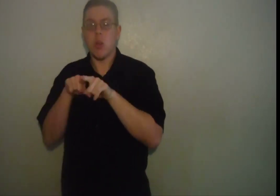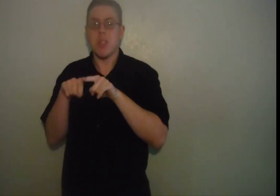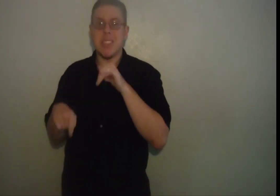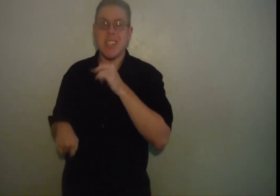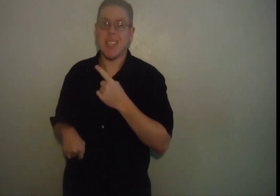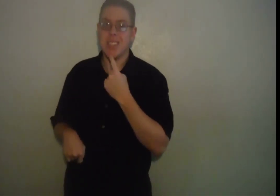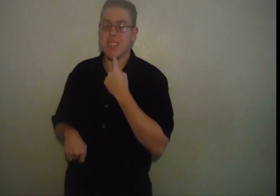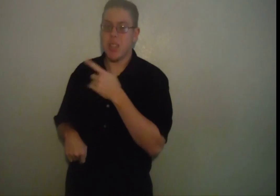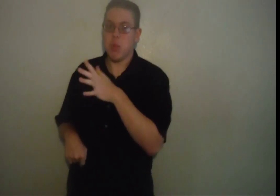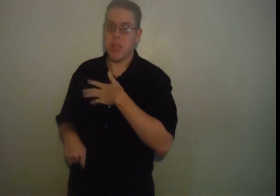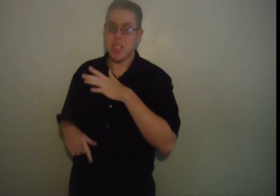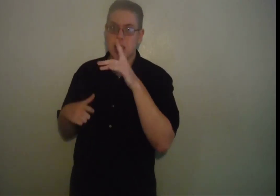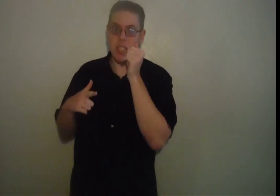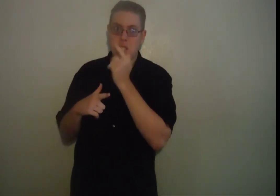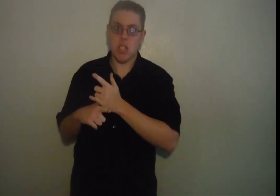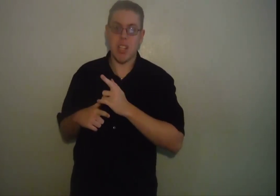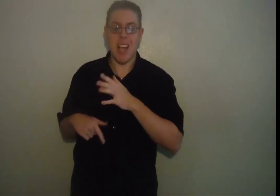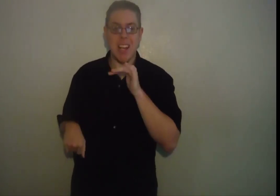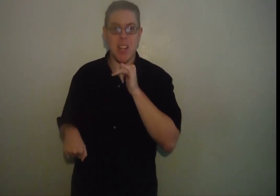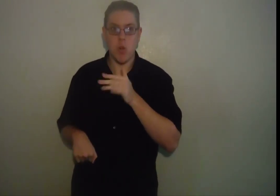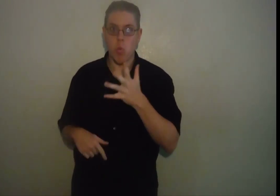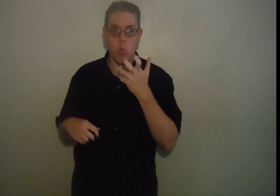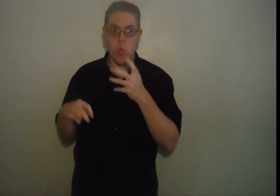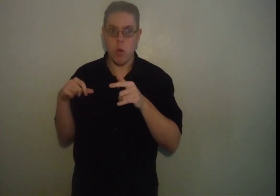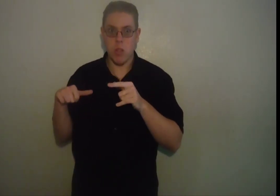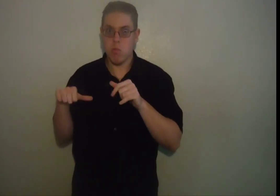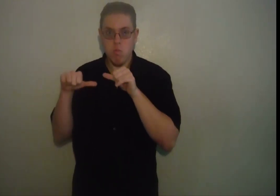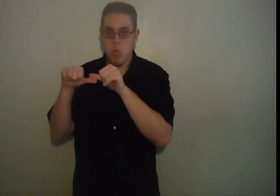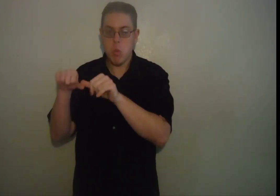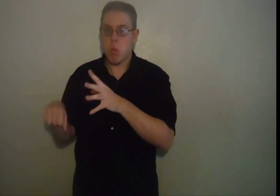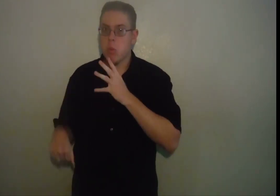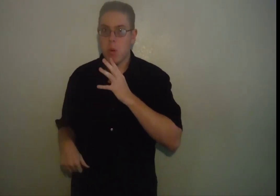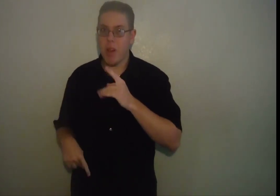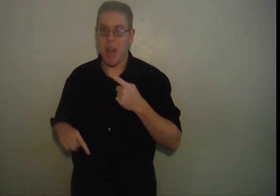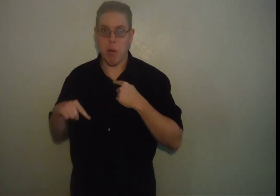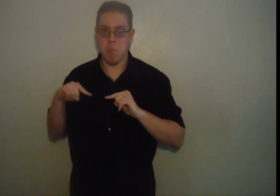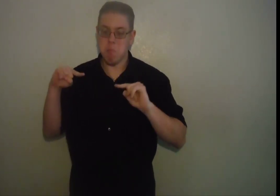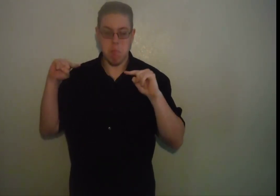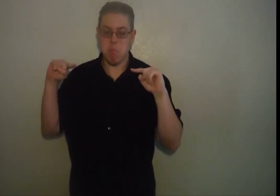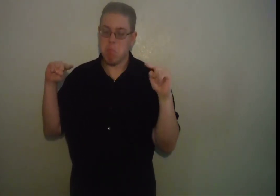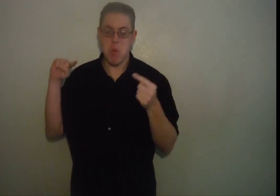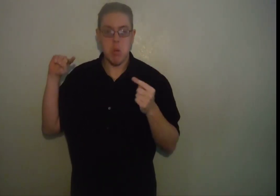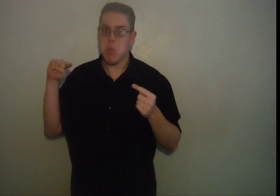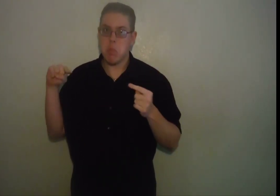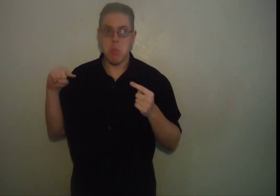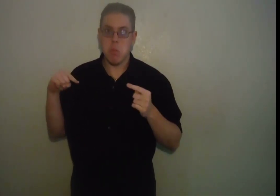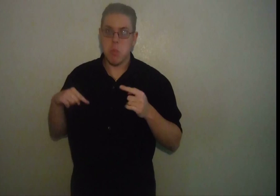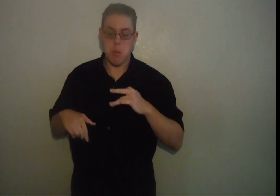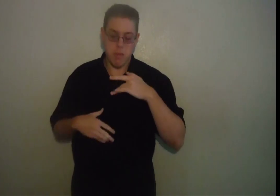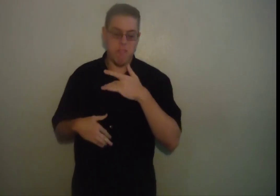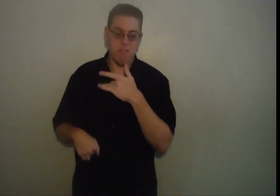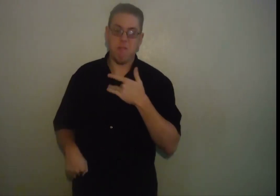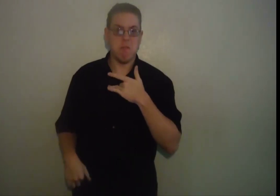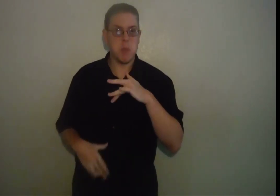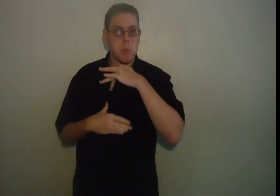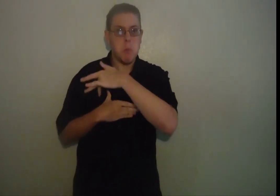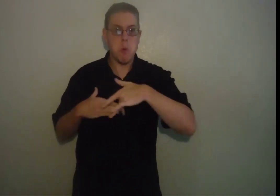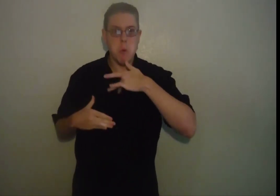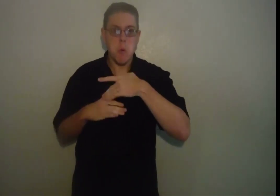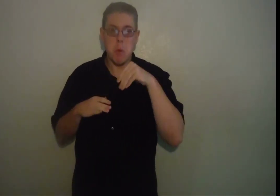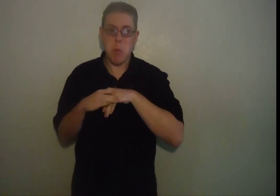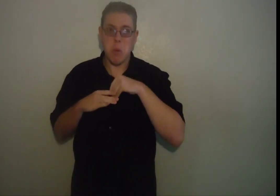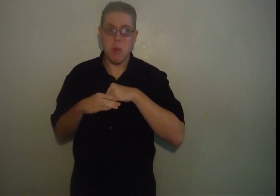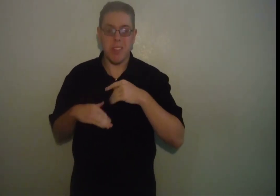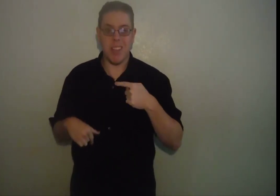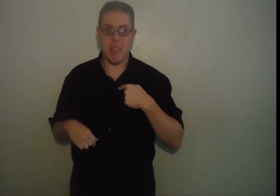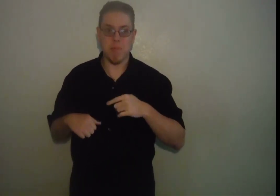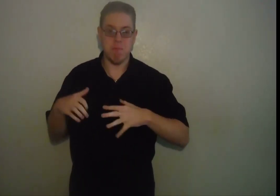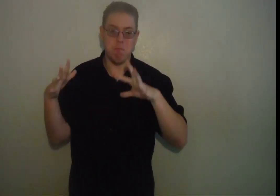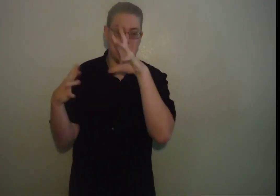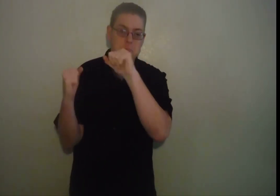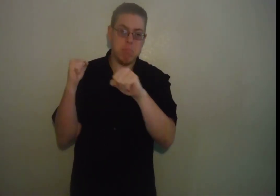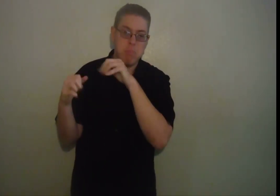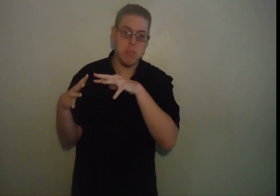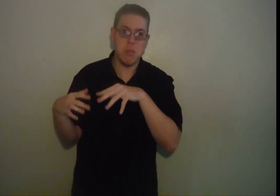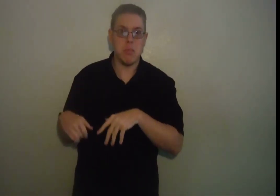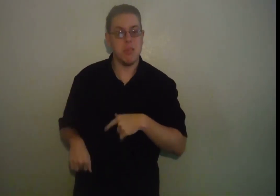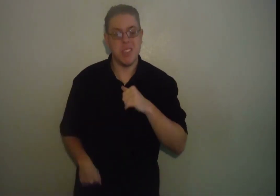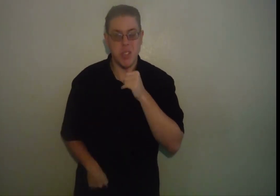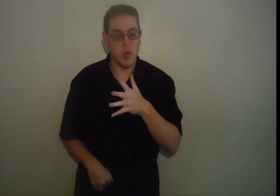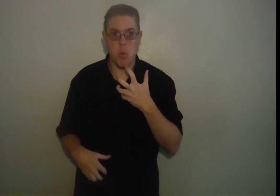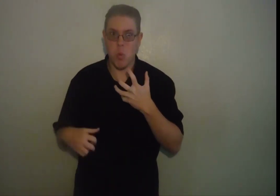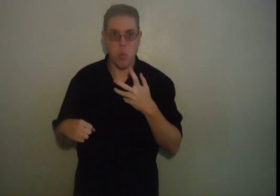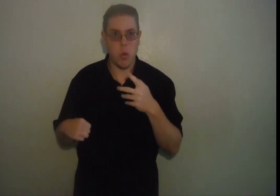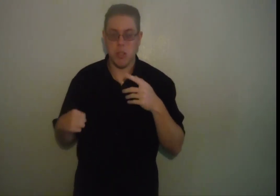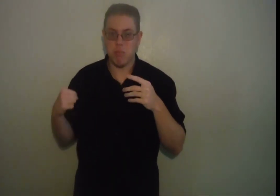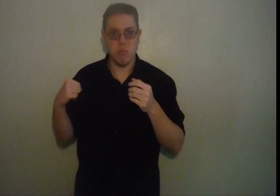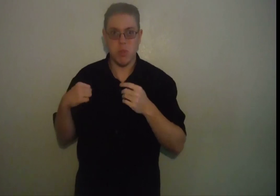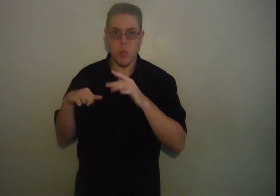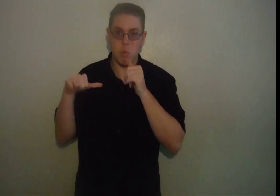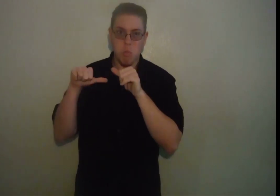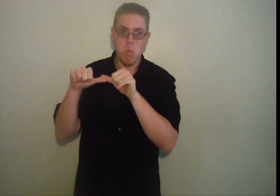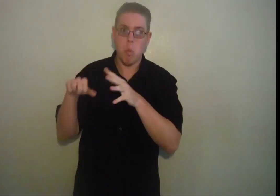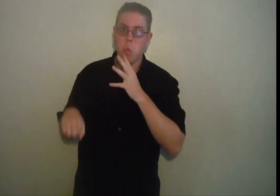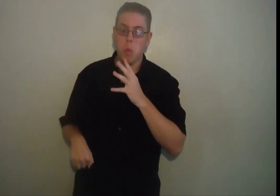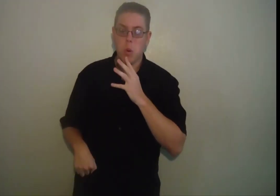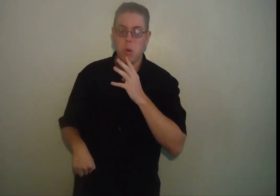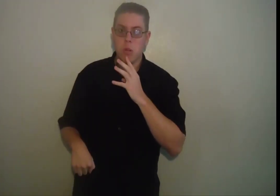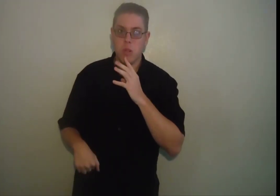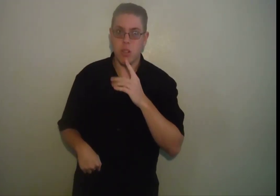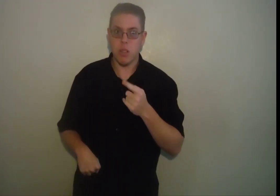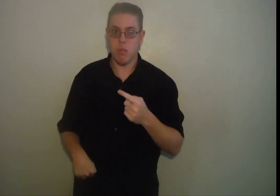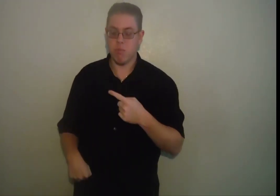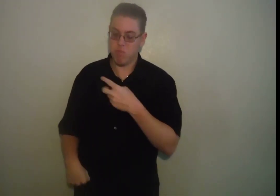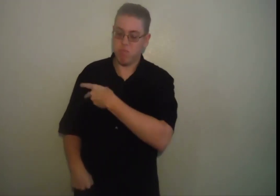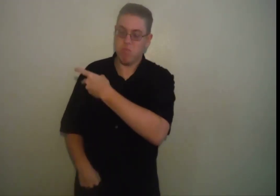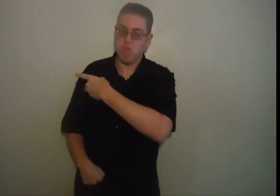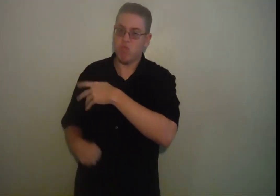and I felt too empty to continue to speak.